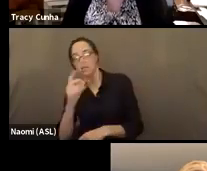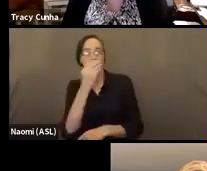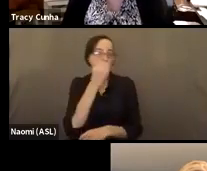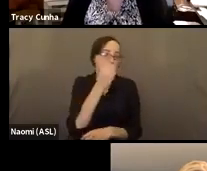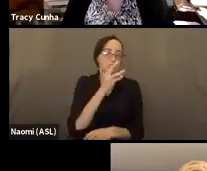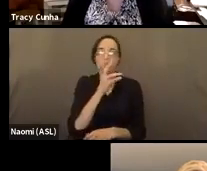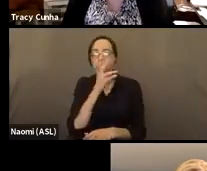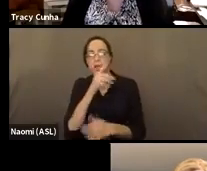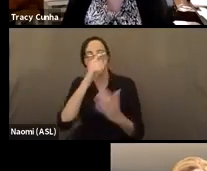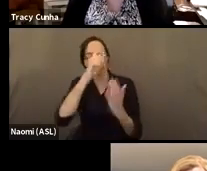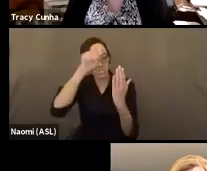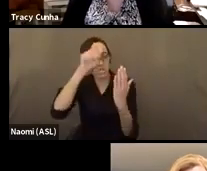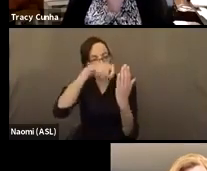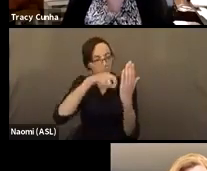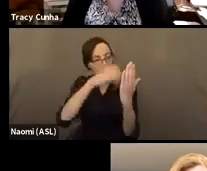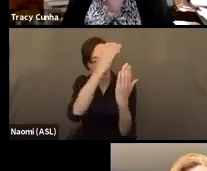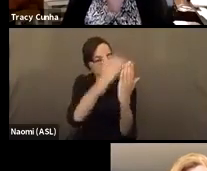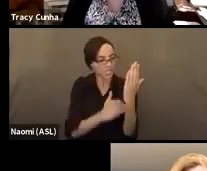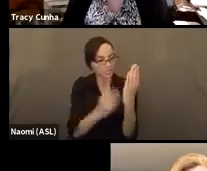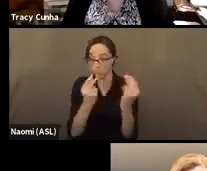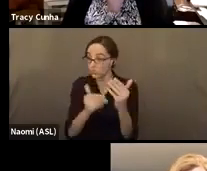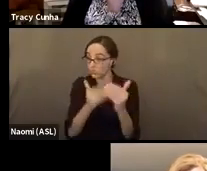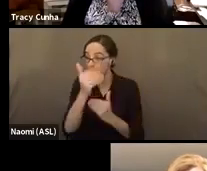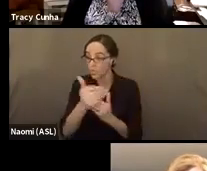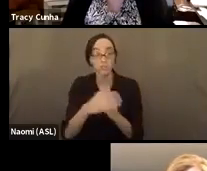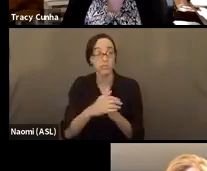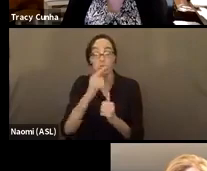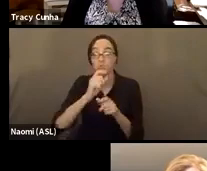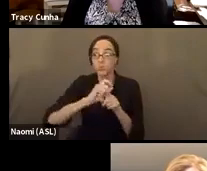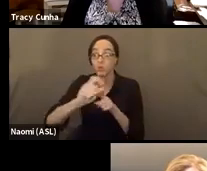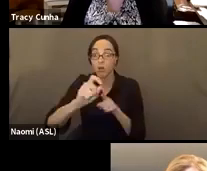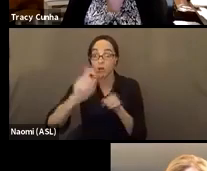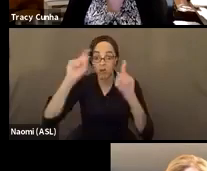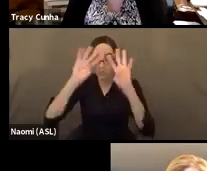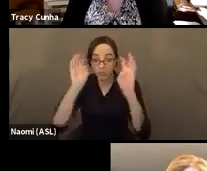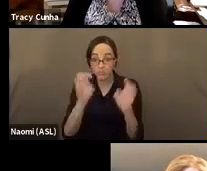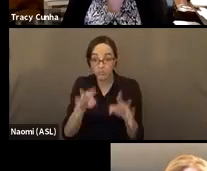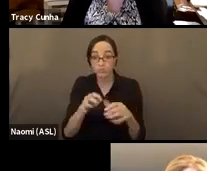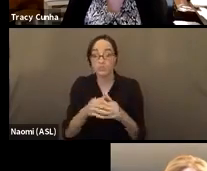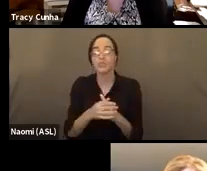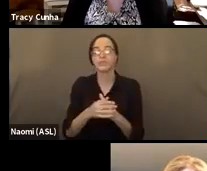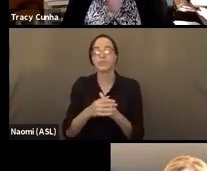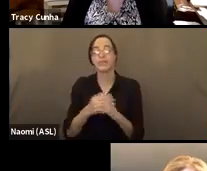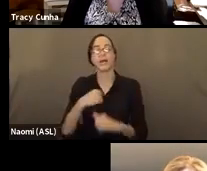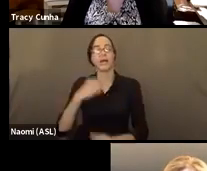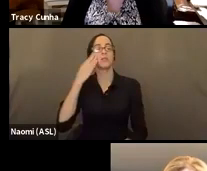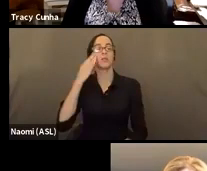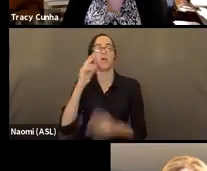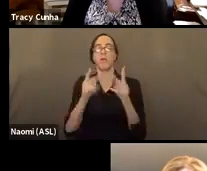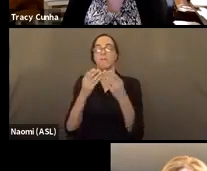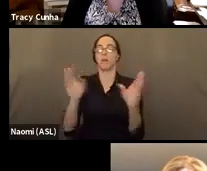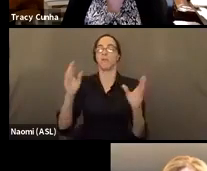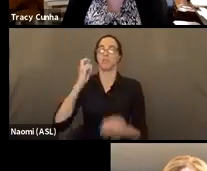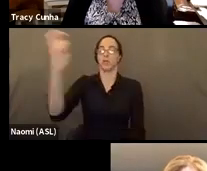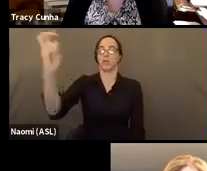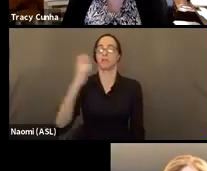what do you do next who do you call i know public transportation is not um your first alternative